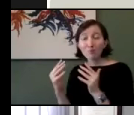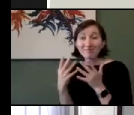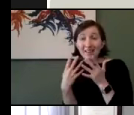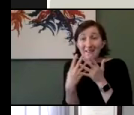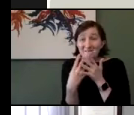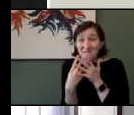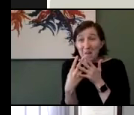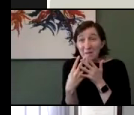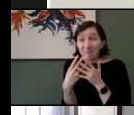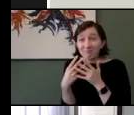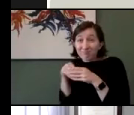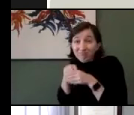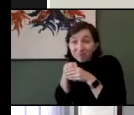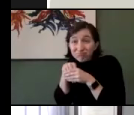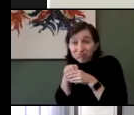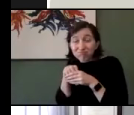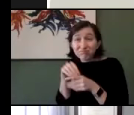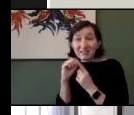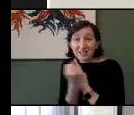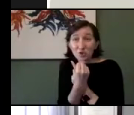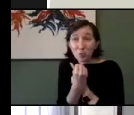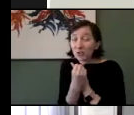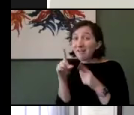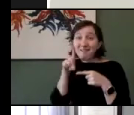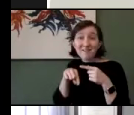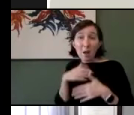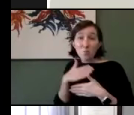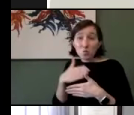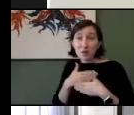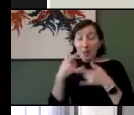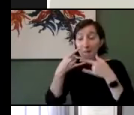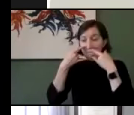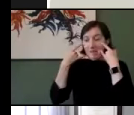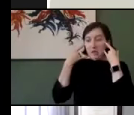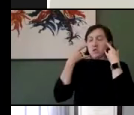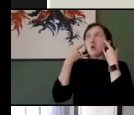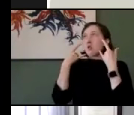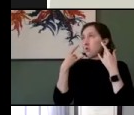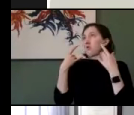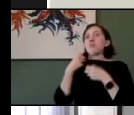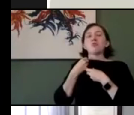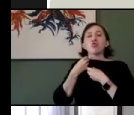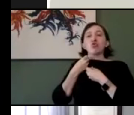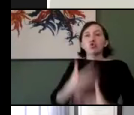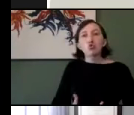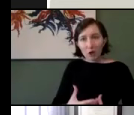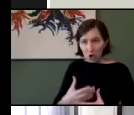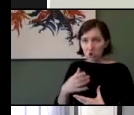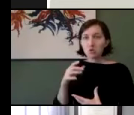and the mask triggered her post-traumatic stress disorder from her service in the military.